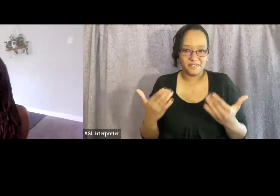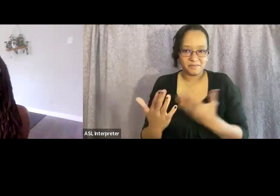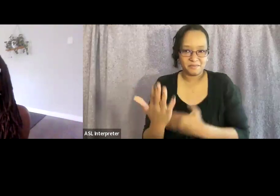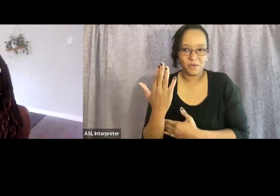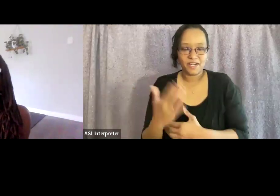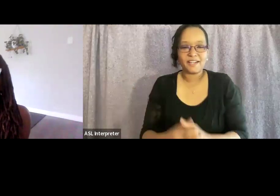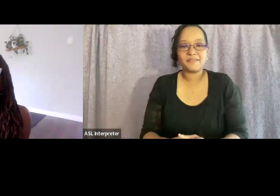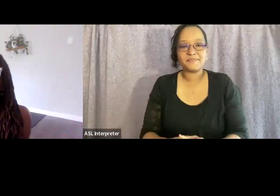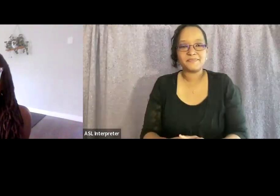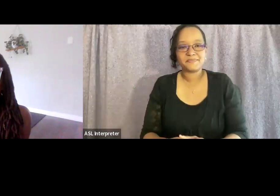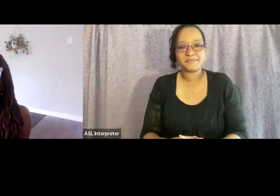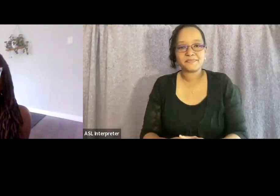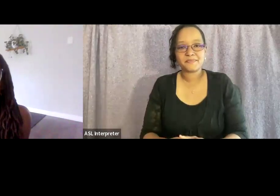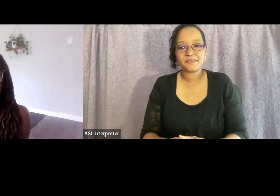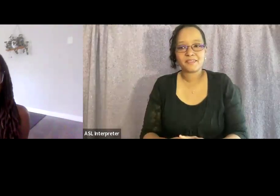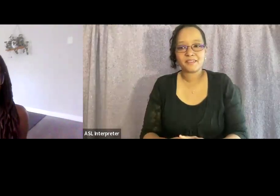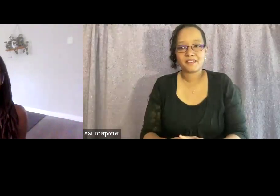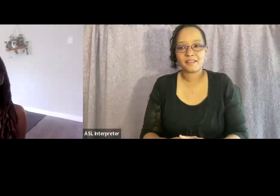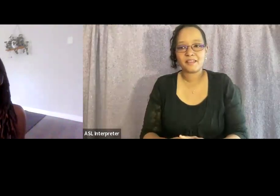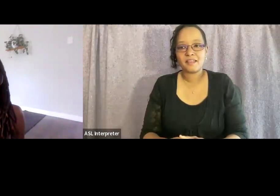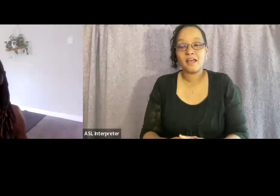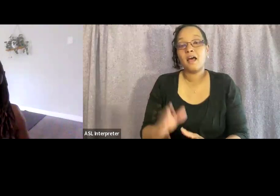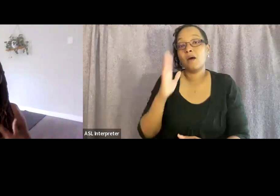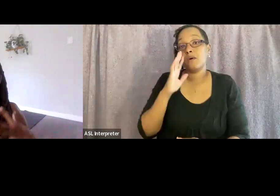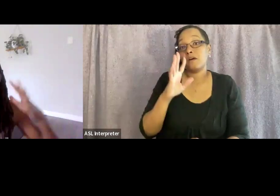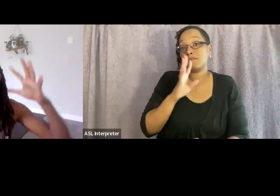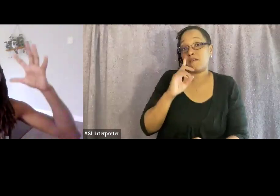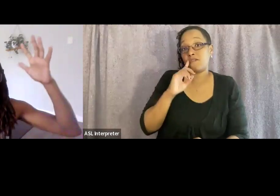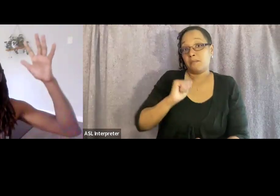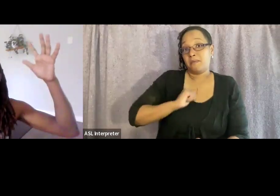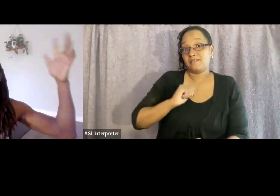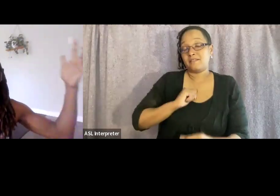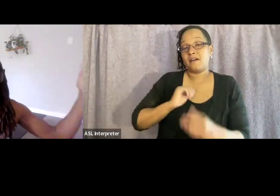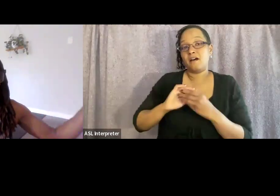I'll speak for myself, as far as like how everything